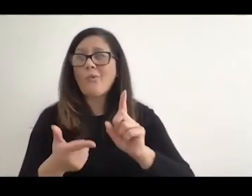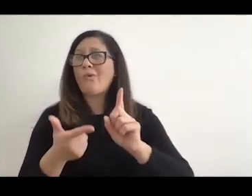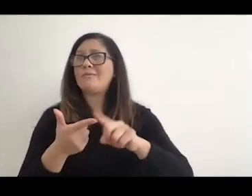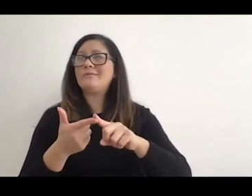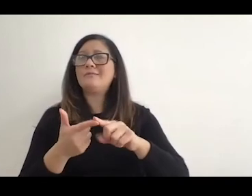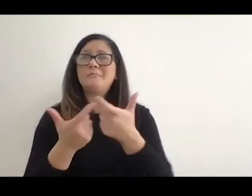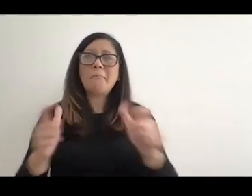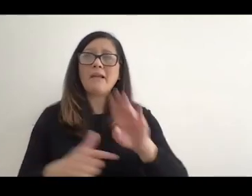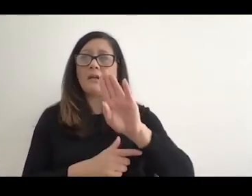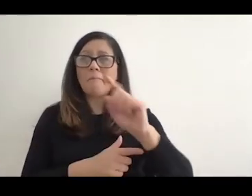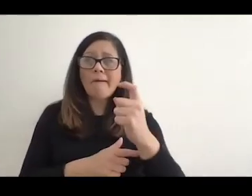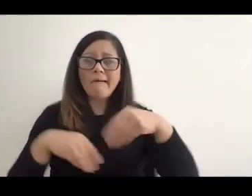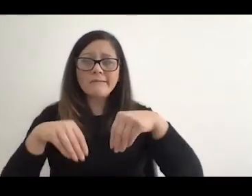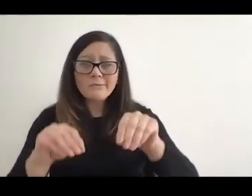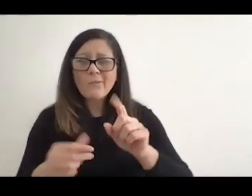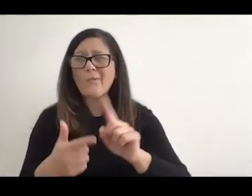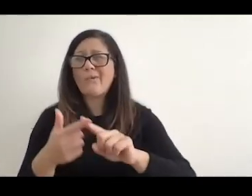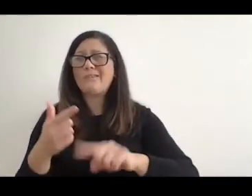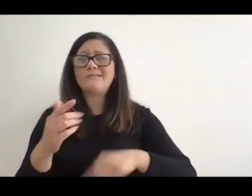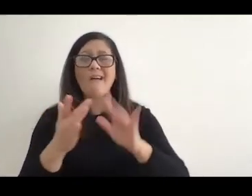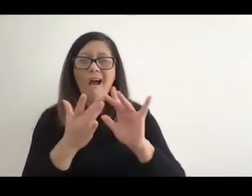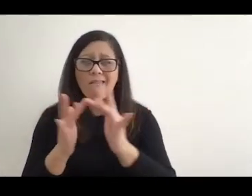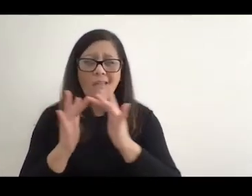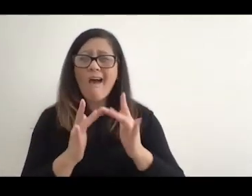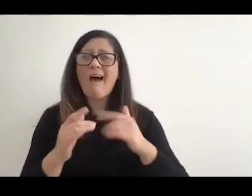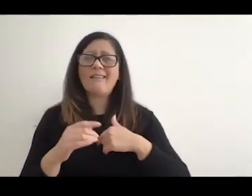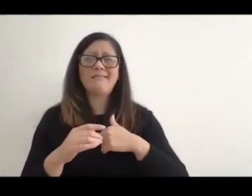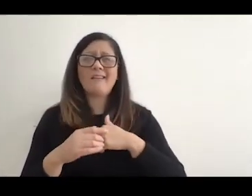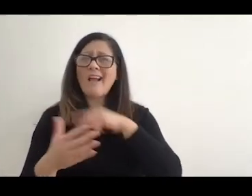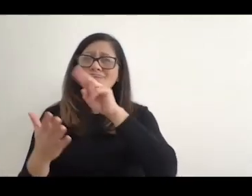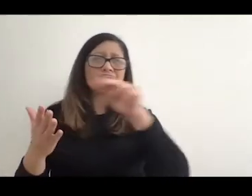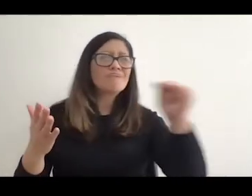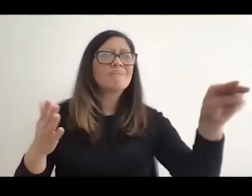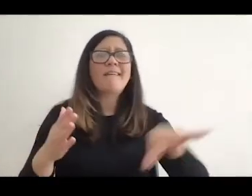big dog, booties, coats, all kinds of apparel for pets.